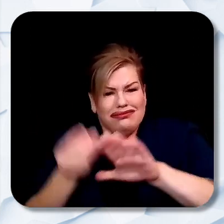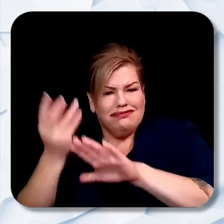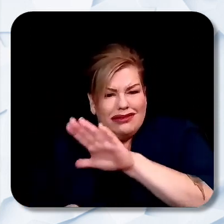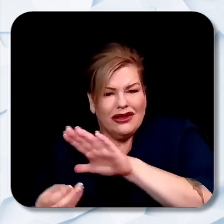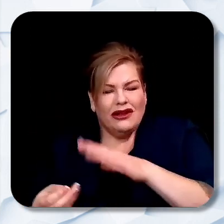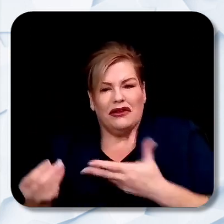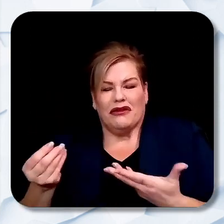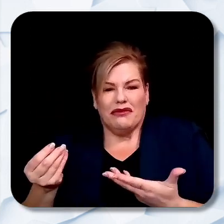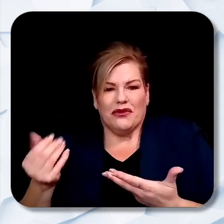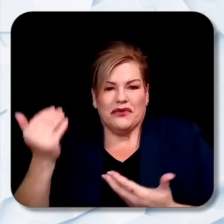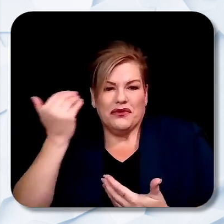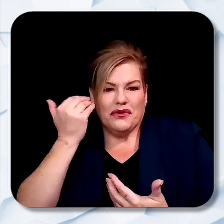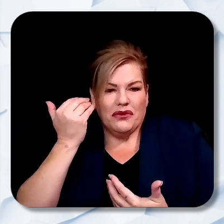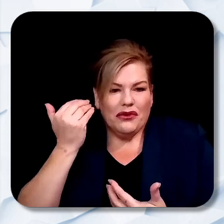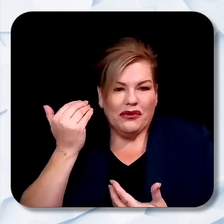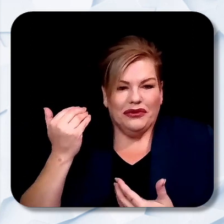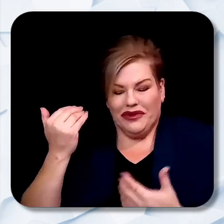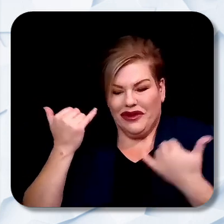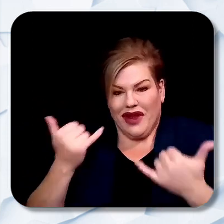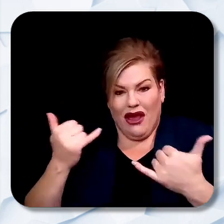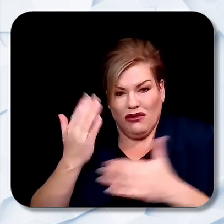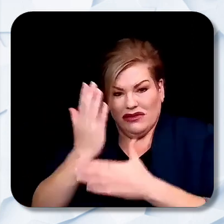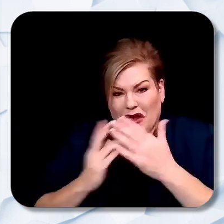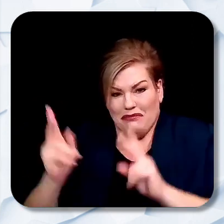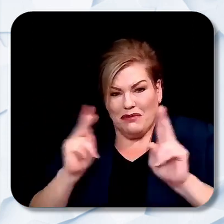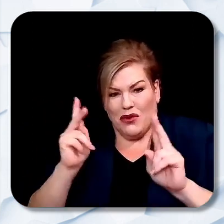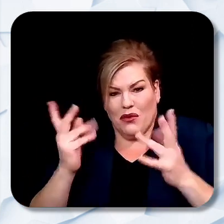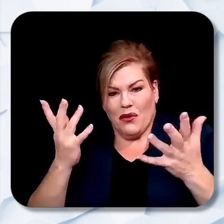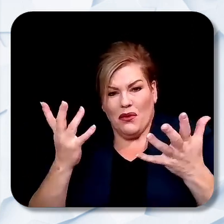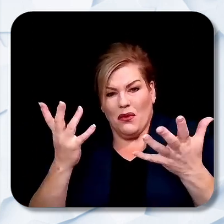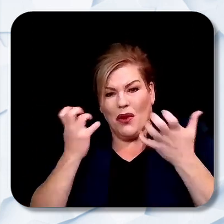whether through self-medication or curiosity, they would be for something far less,